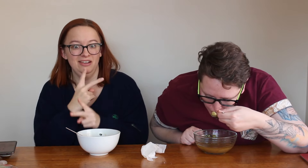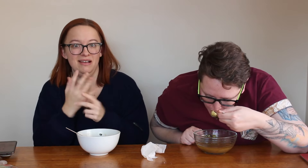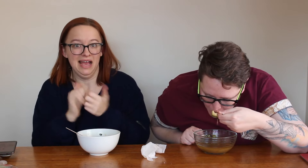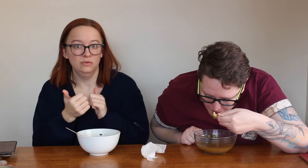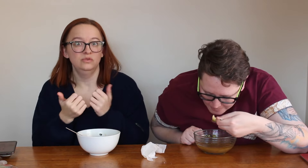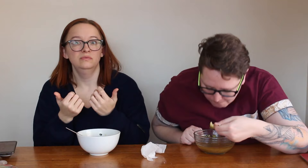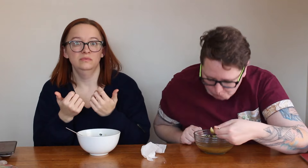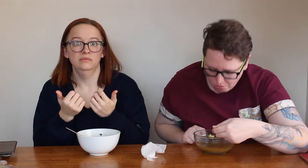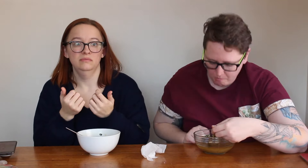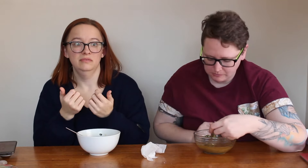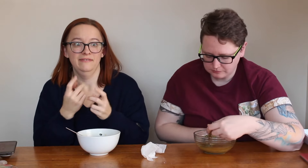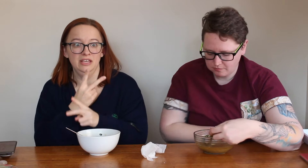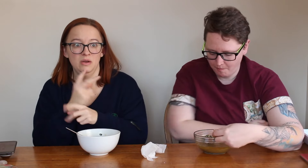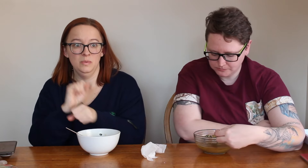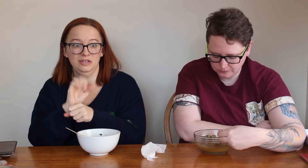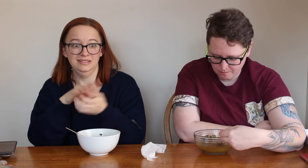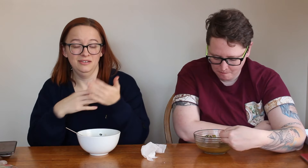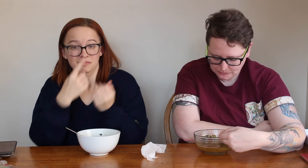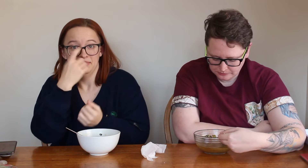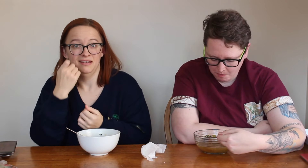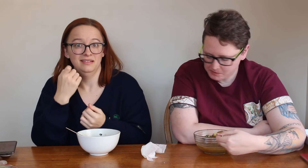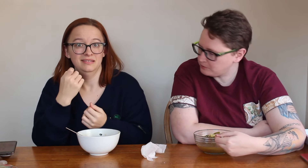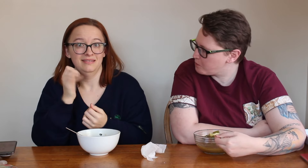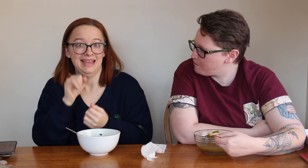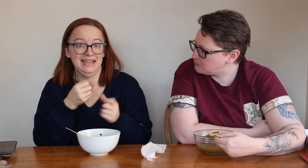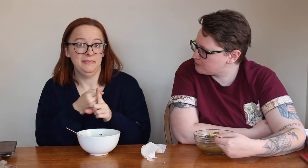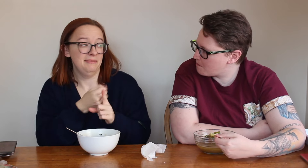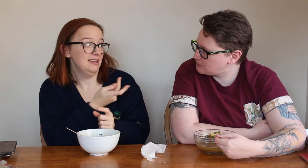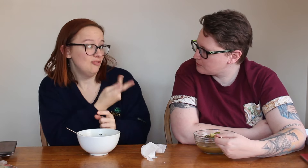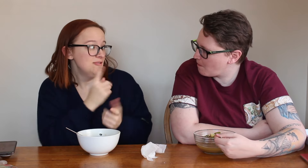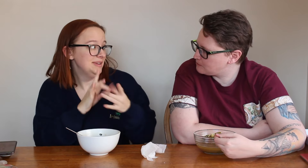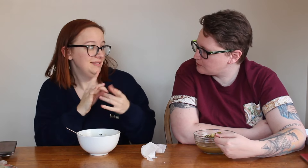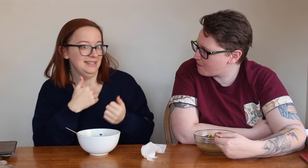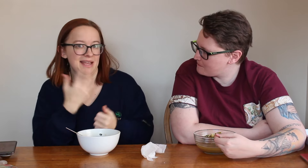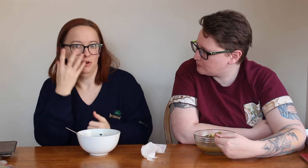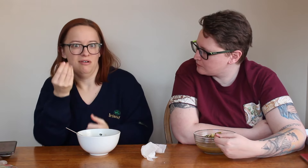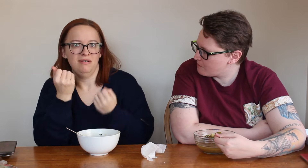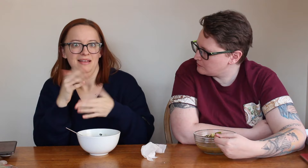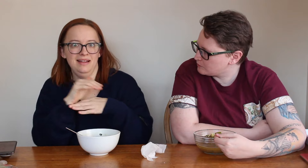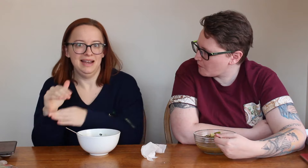But I do. But at the same time I need a break and just it's nice to have adult conversation Not only with her. I mean